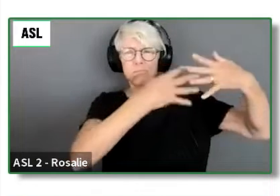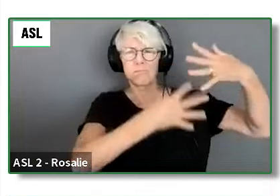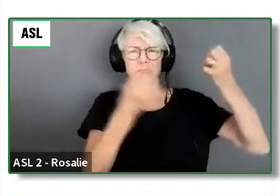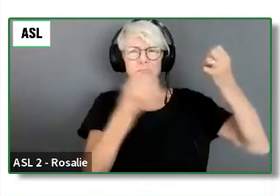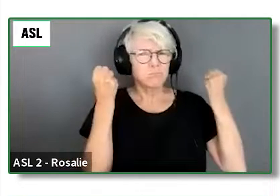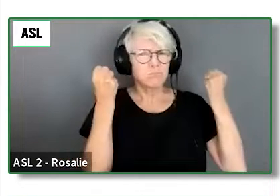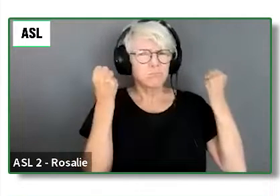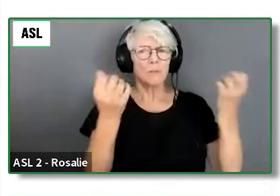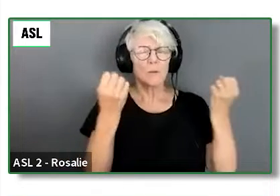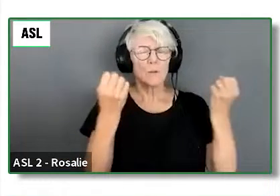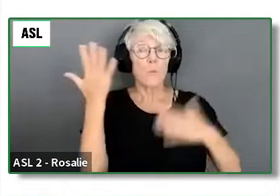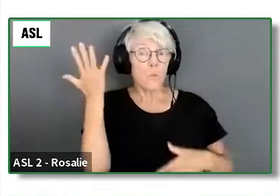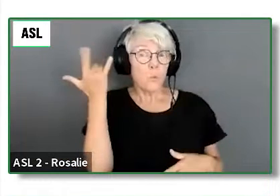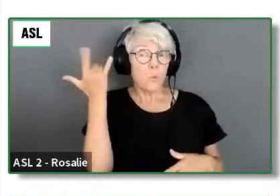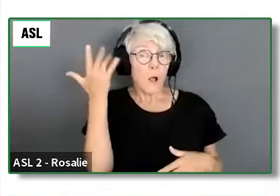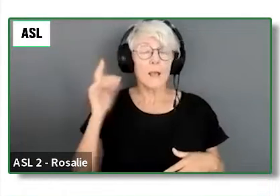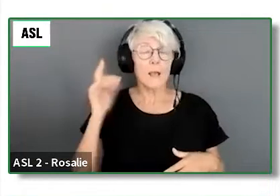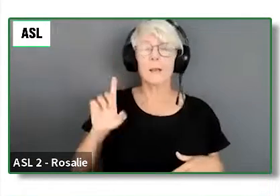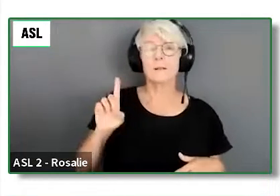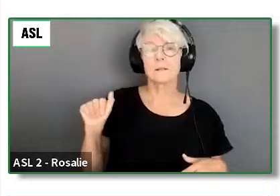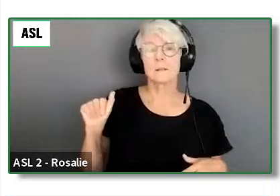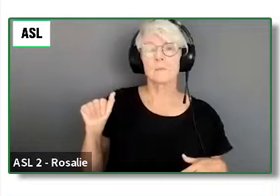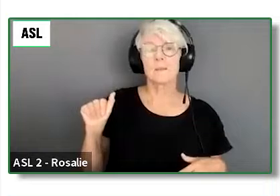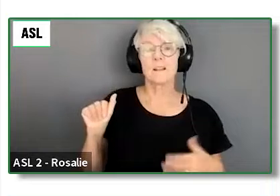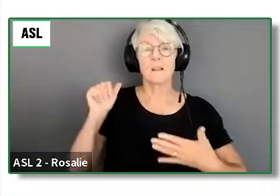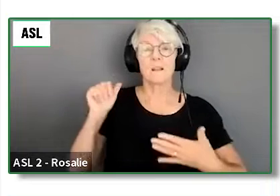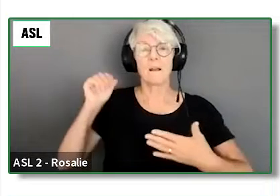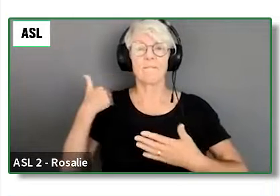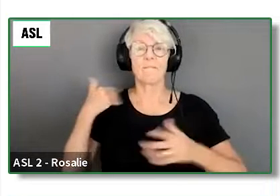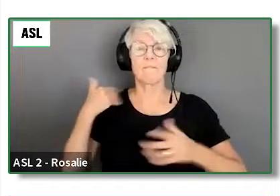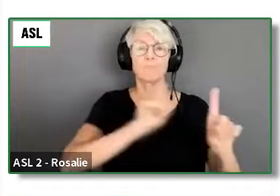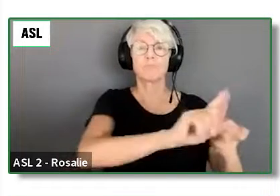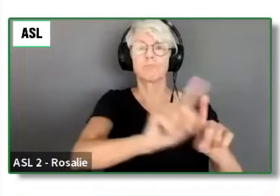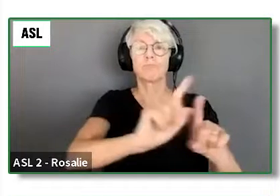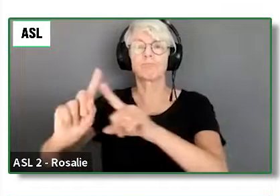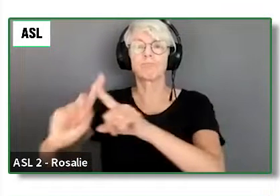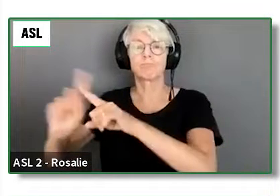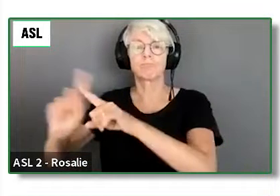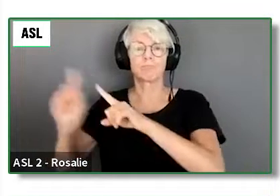disability is on a spectrum. There's no two people experiencing disability the